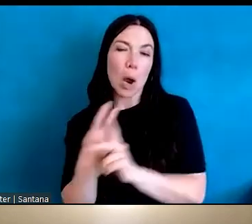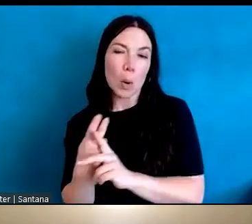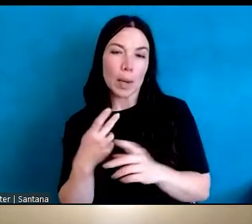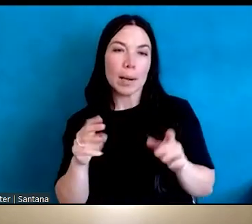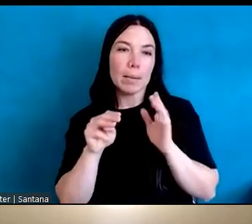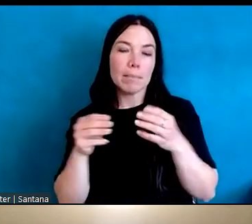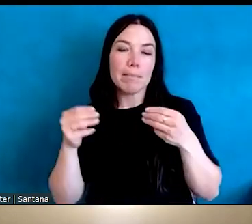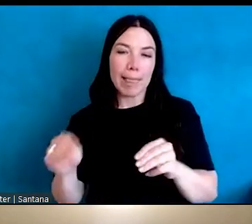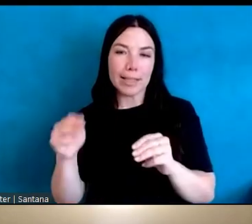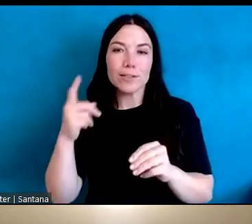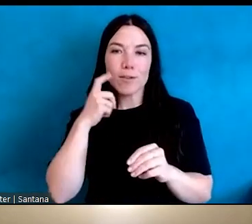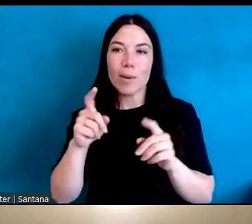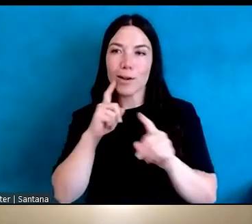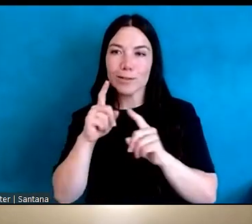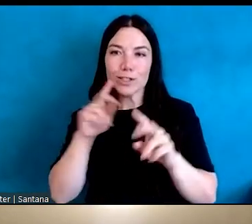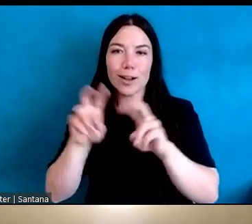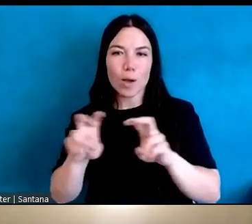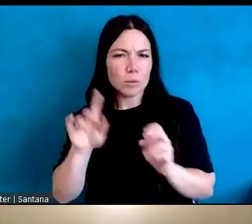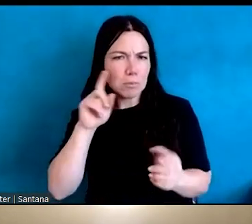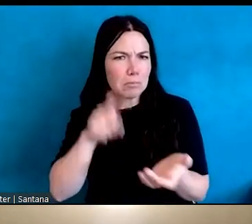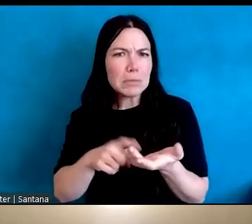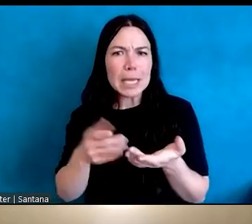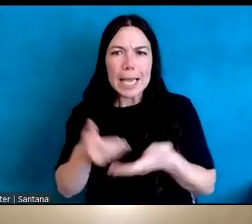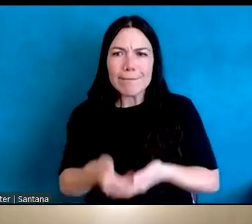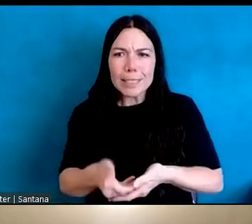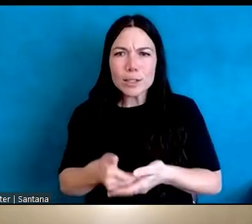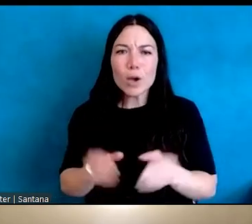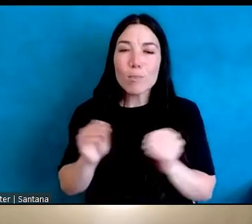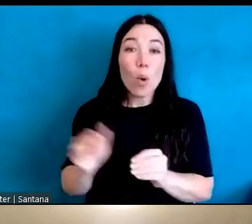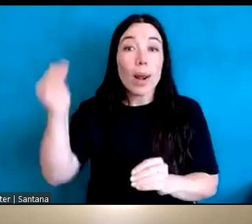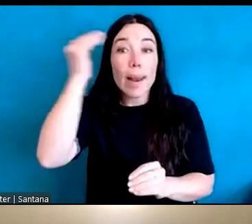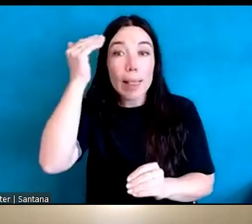we found that infants are more knowledgeable conversational partners in symbolic versus functional play.